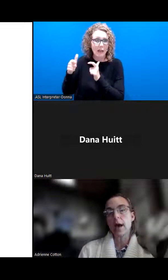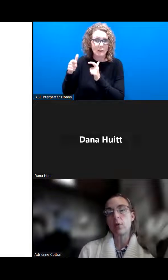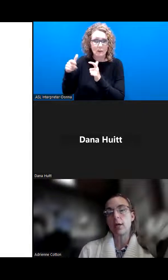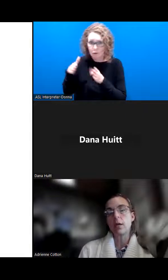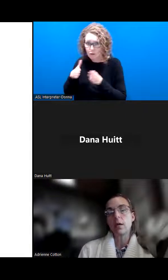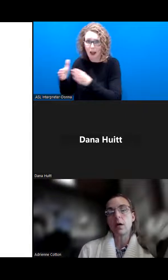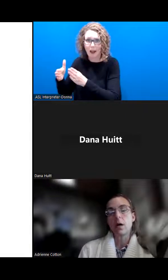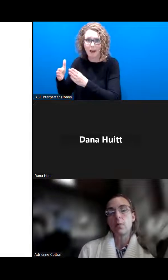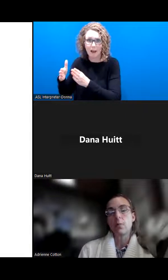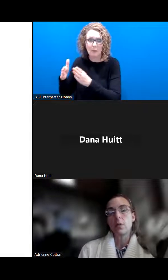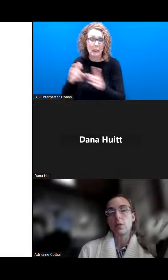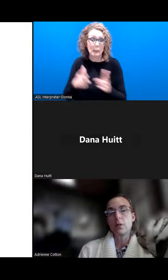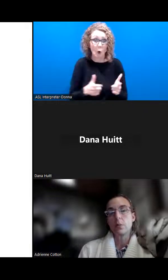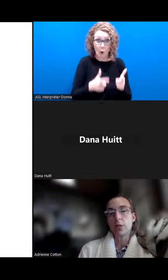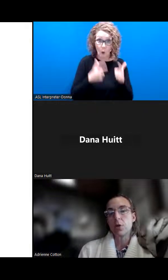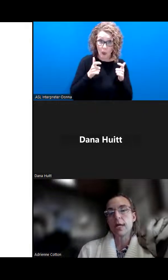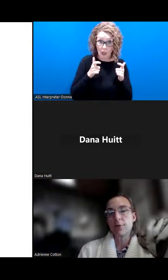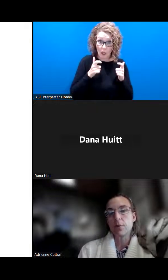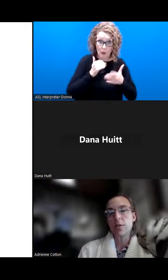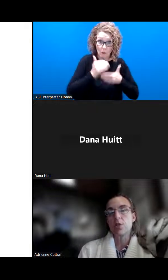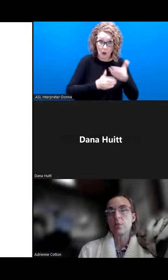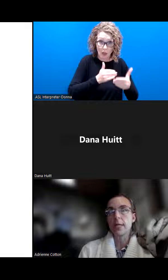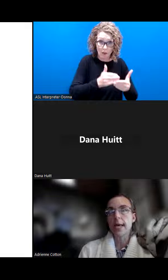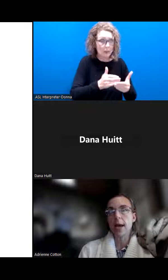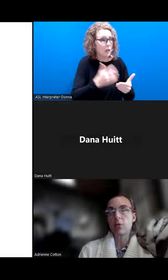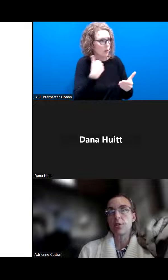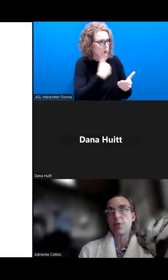. So I'm very grateful to SEIU 775 providing those